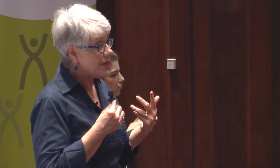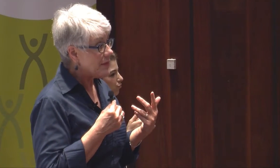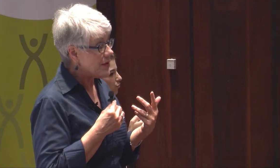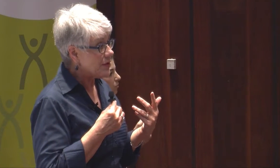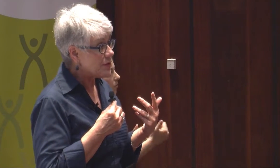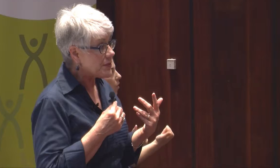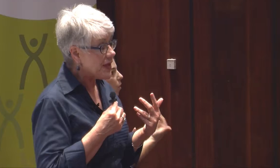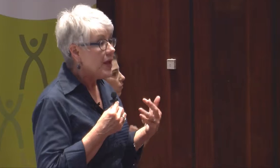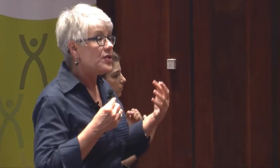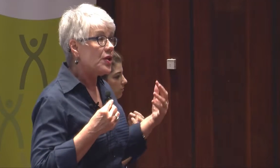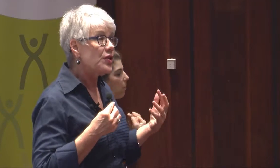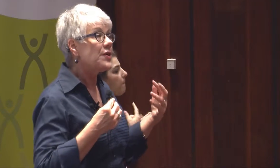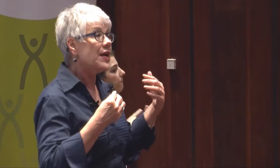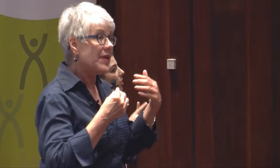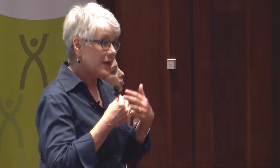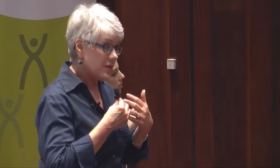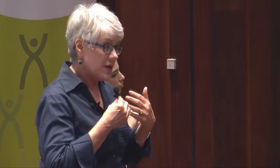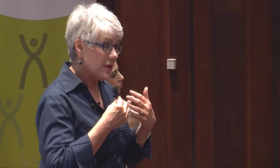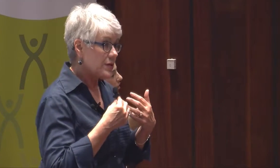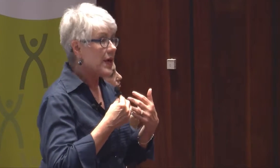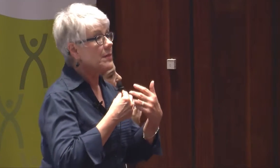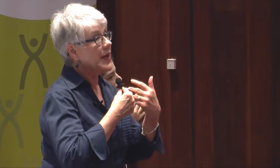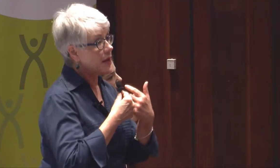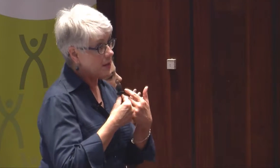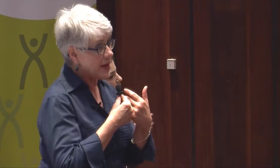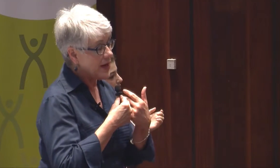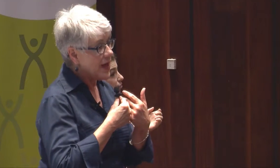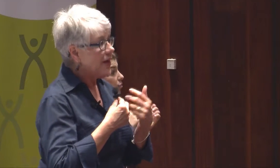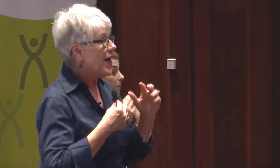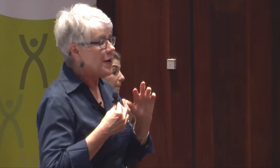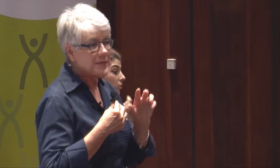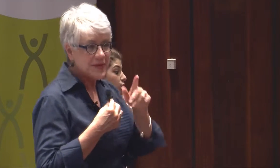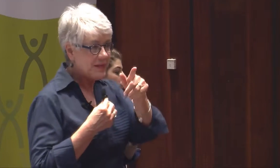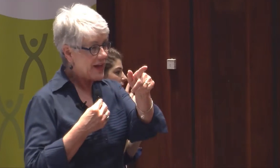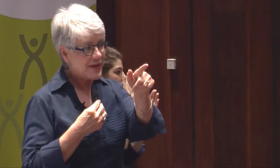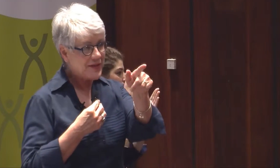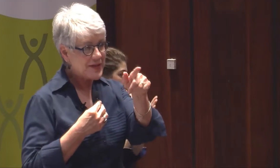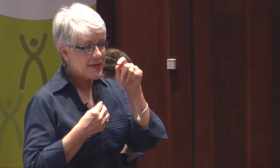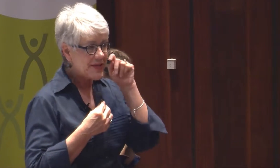environment of the nursery. So you try to make it dark. You try to make it quiet. I love that somebody said